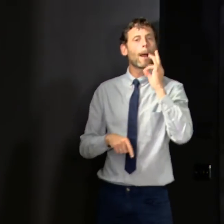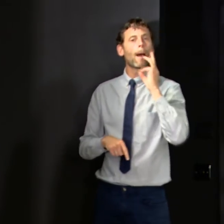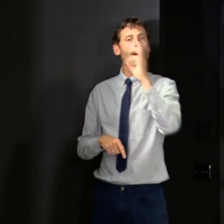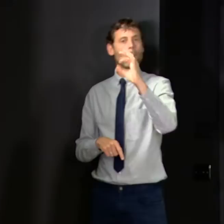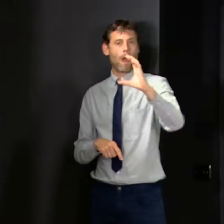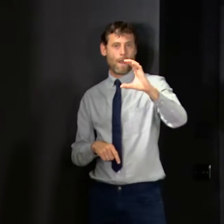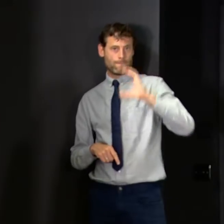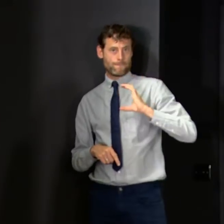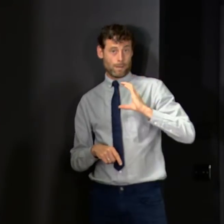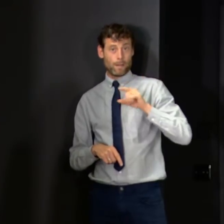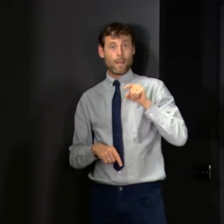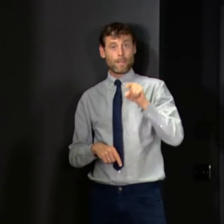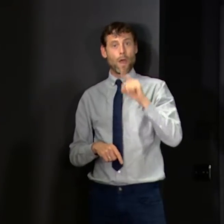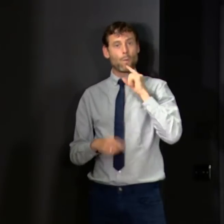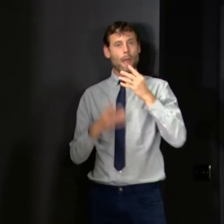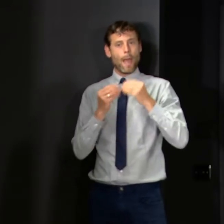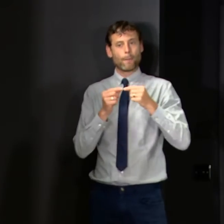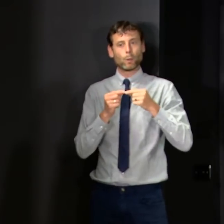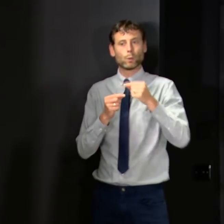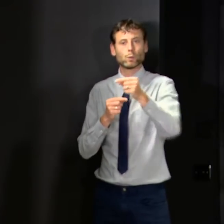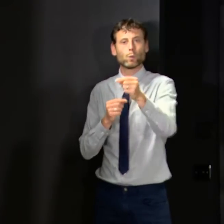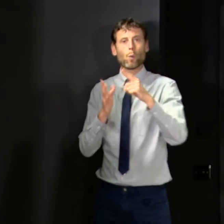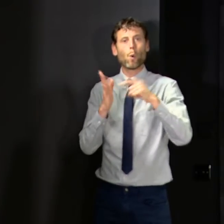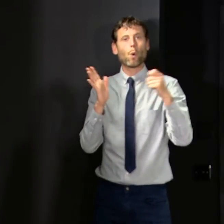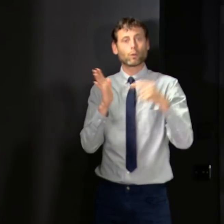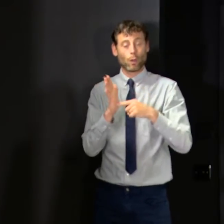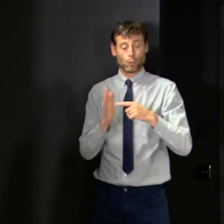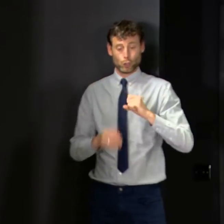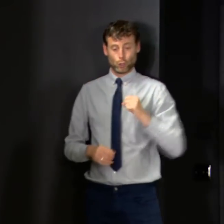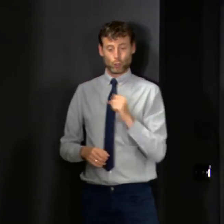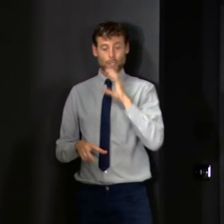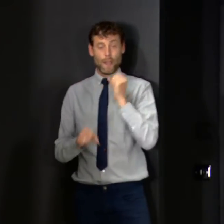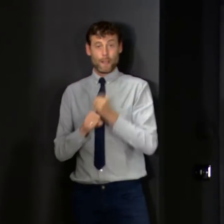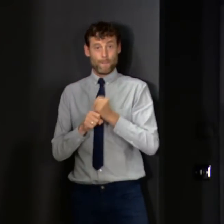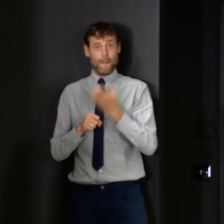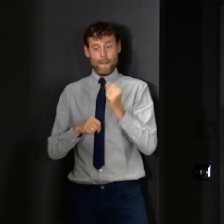established a Newly Self-employed Scheme that can help people in that area. If you have